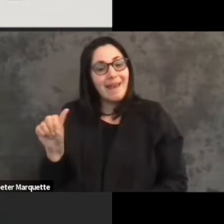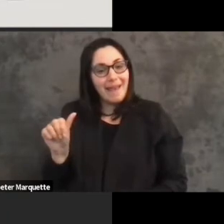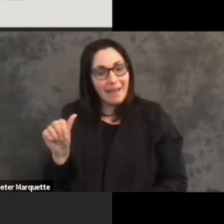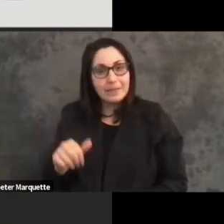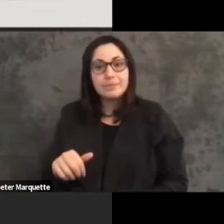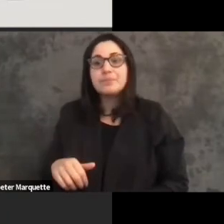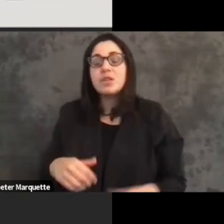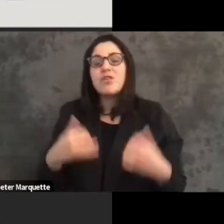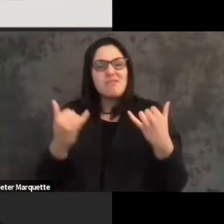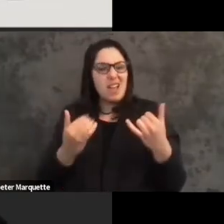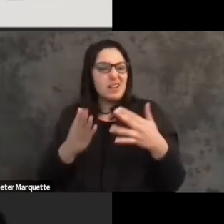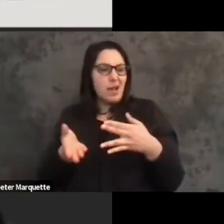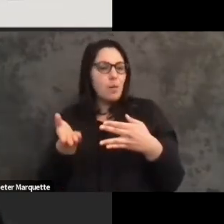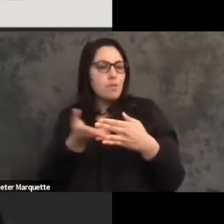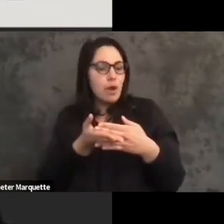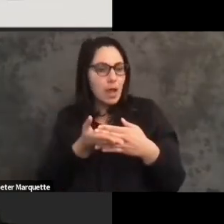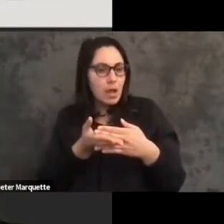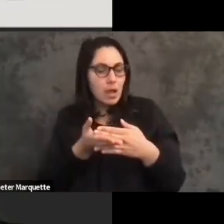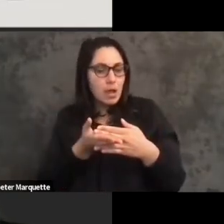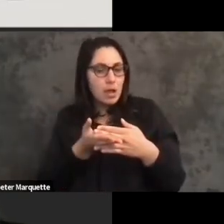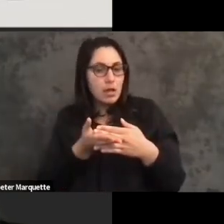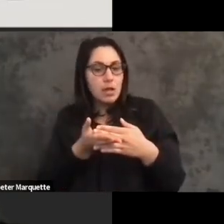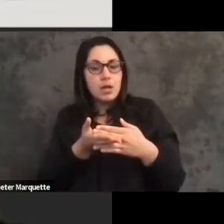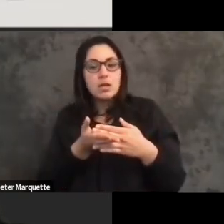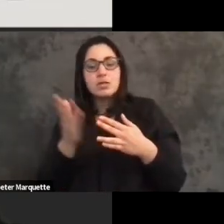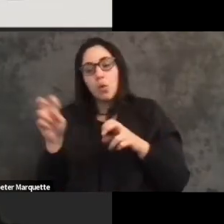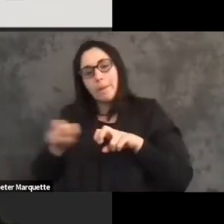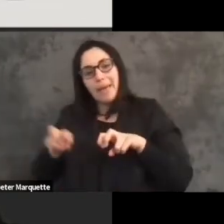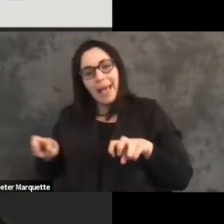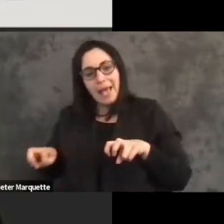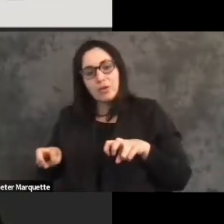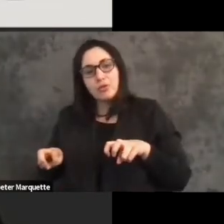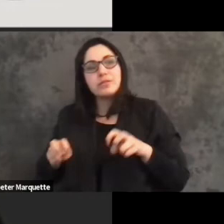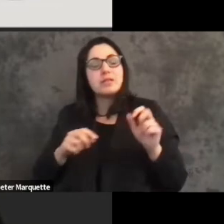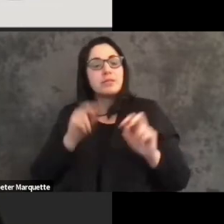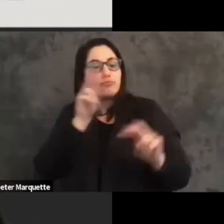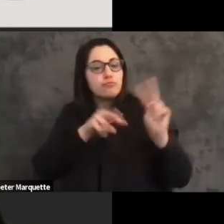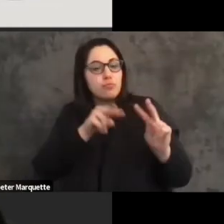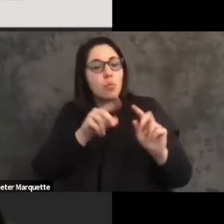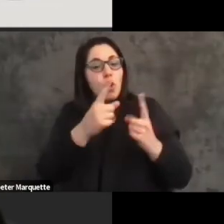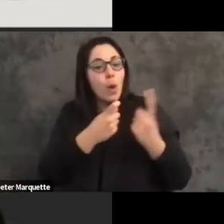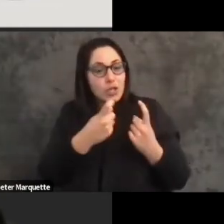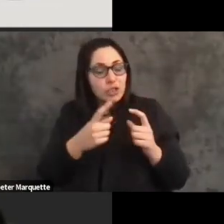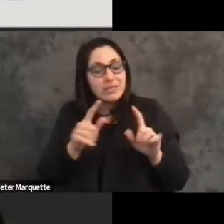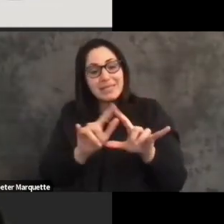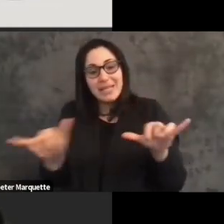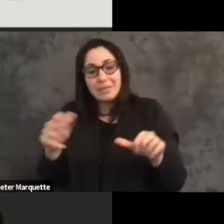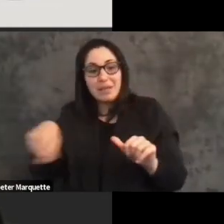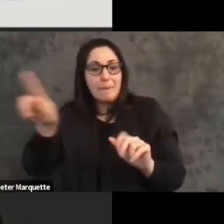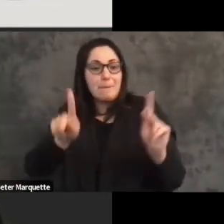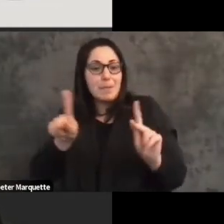Thank you so much, Hannah and Michael. We invite people to type your questions in the